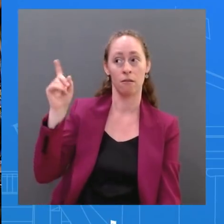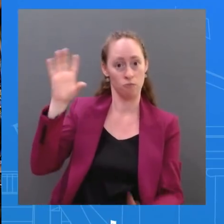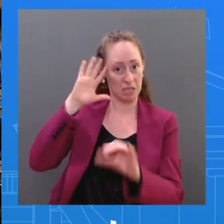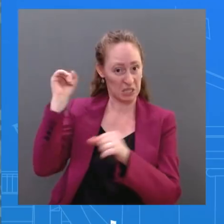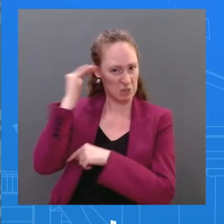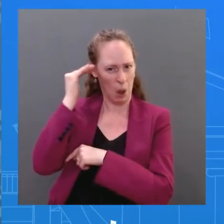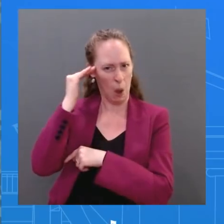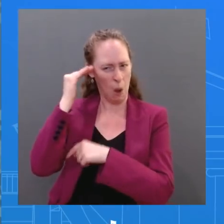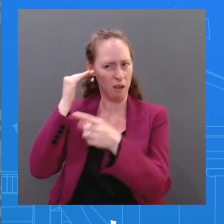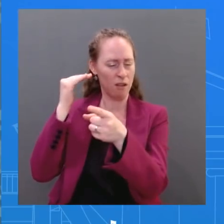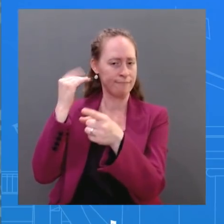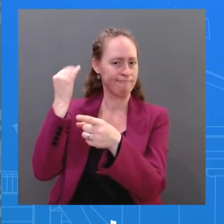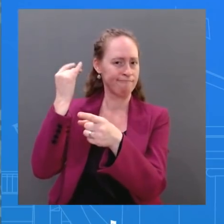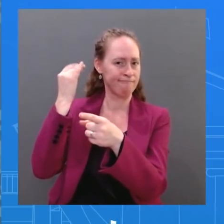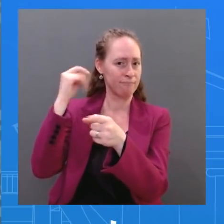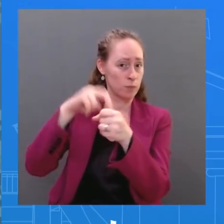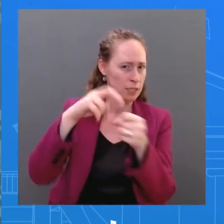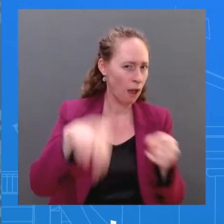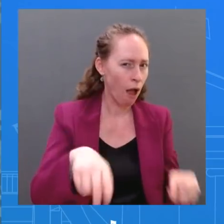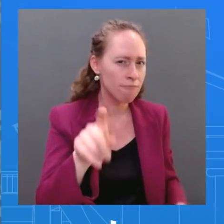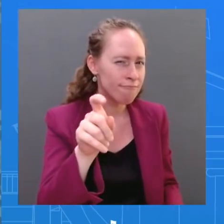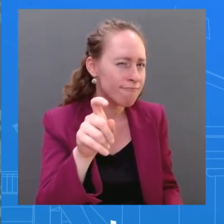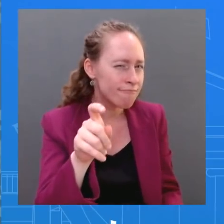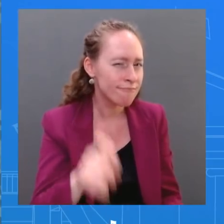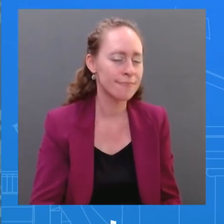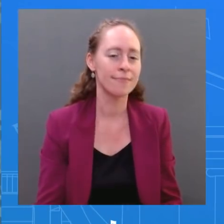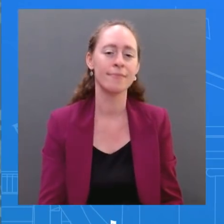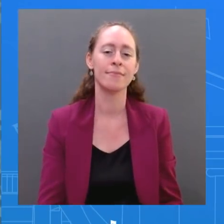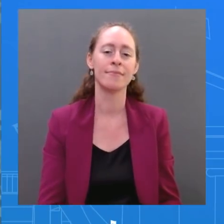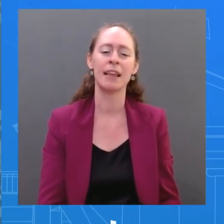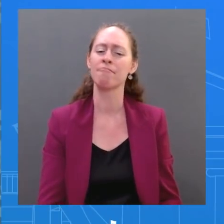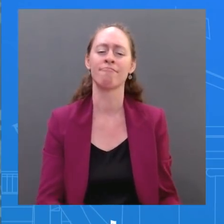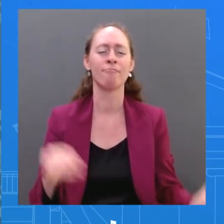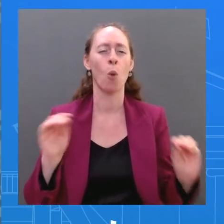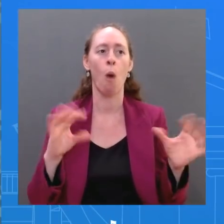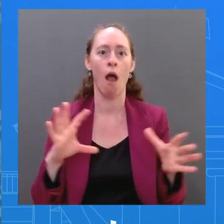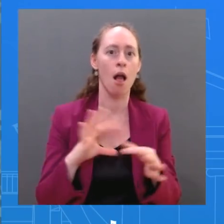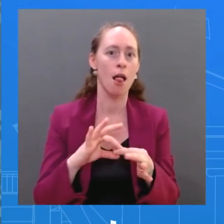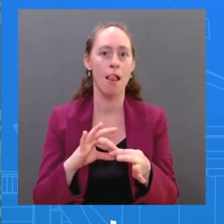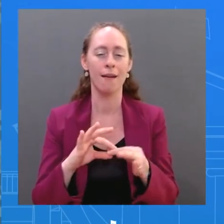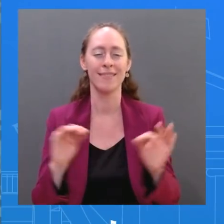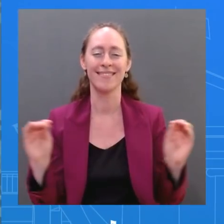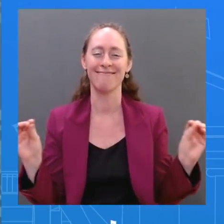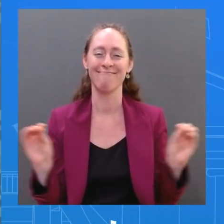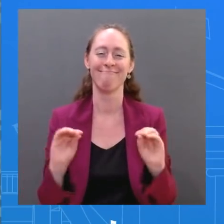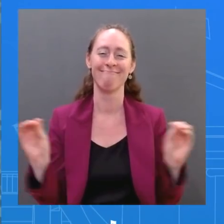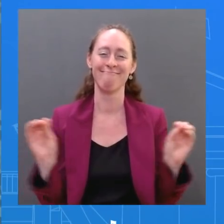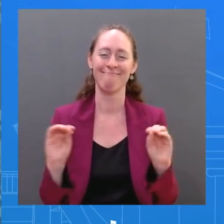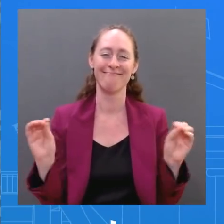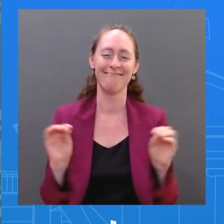that there's no relations at all. This has been in talks for several months -- I -- for his -- his retirement -- I believe, since April --